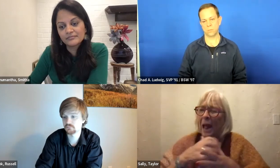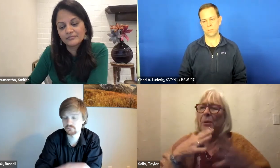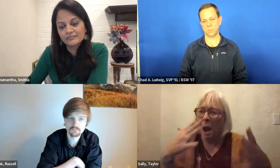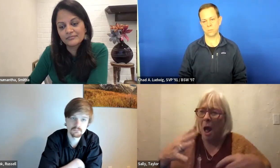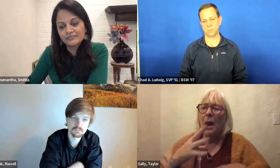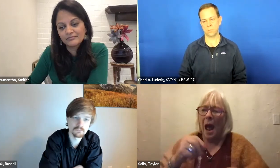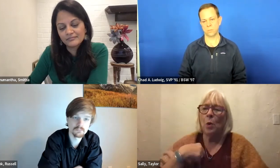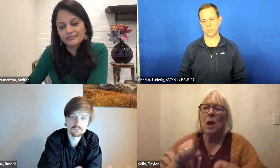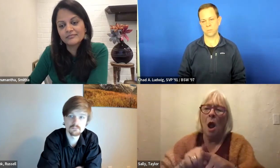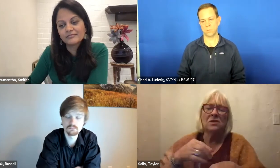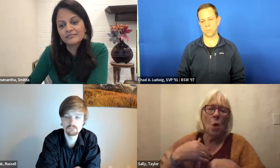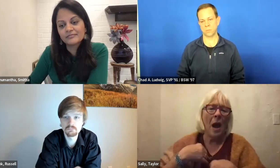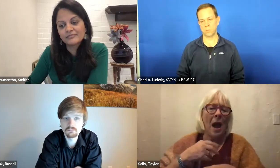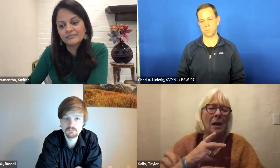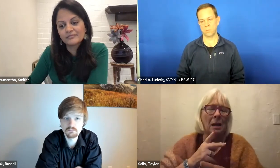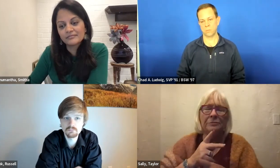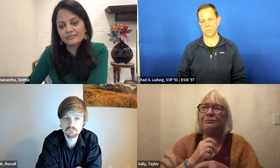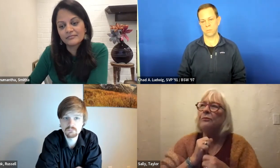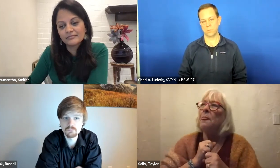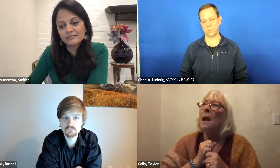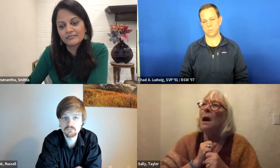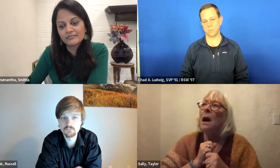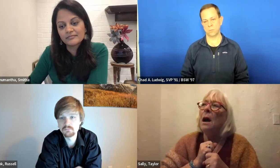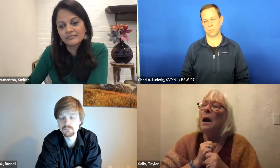but Michelle came and helped us a lot.